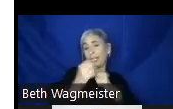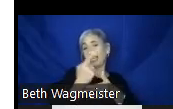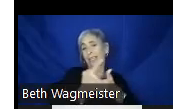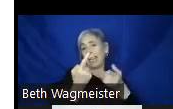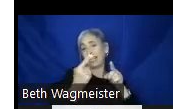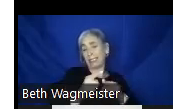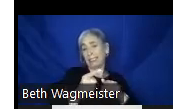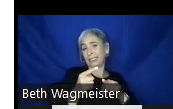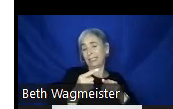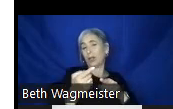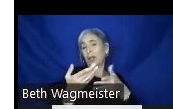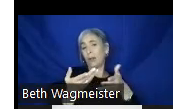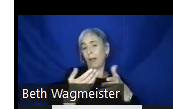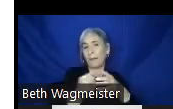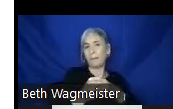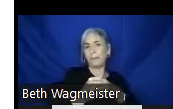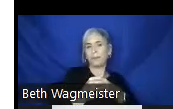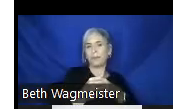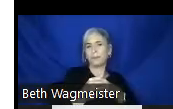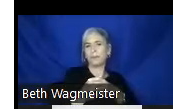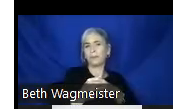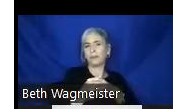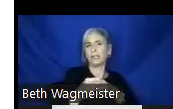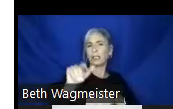have a presenter